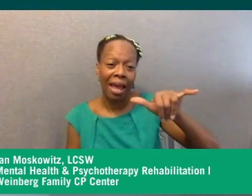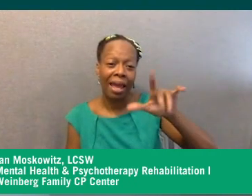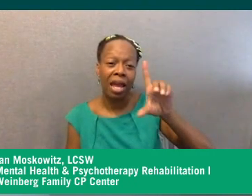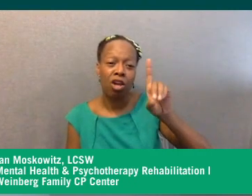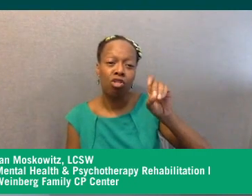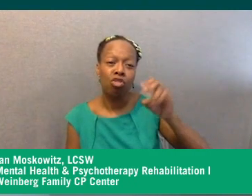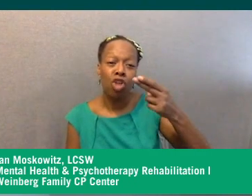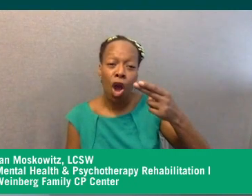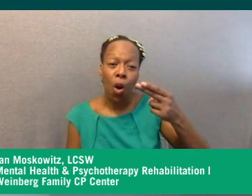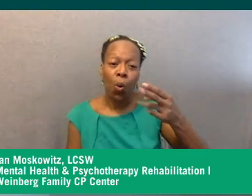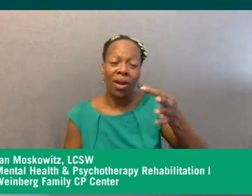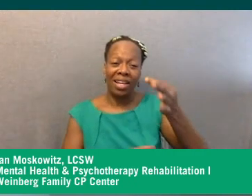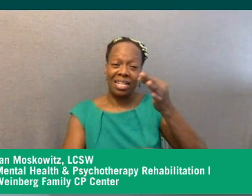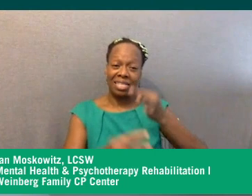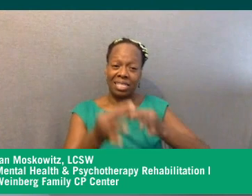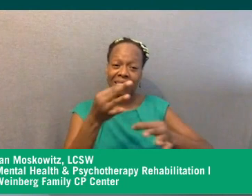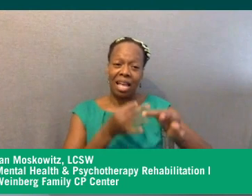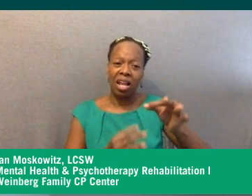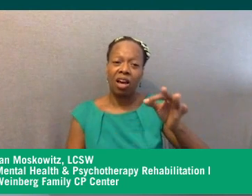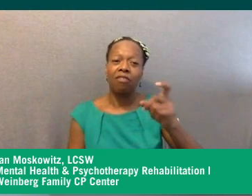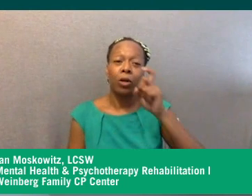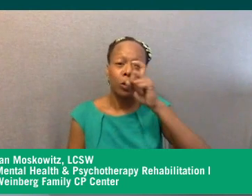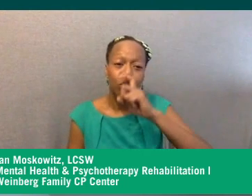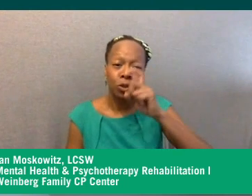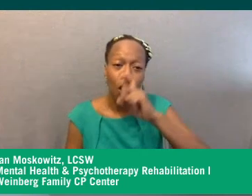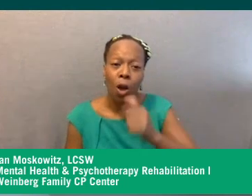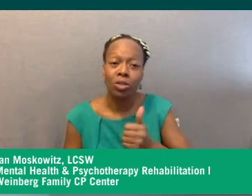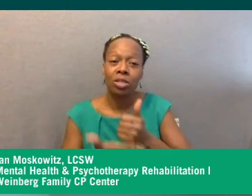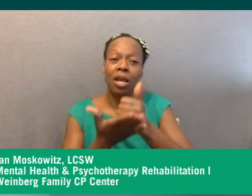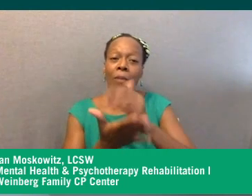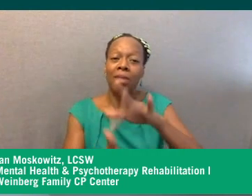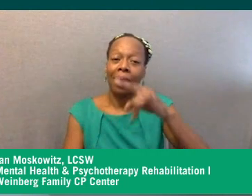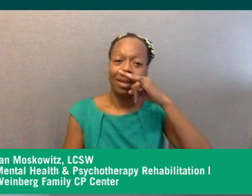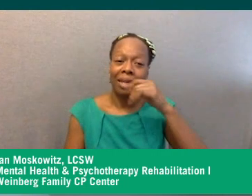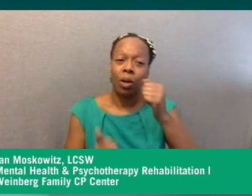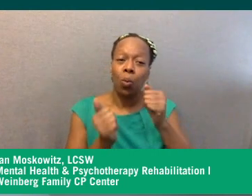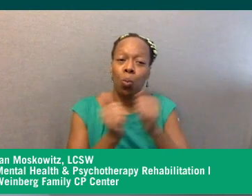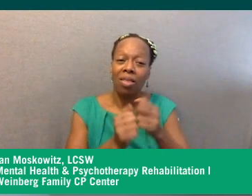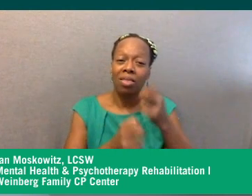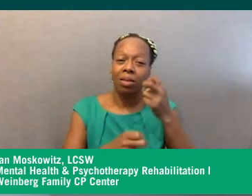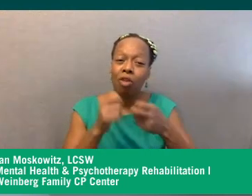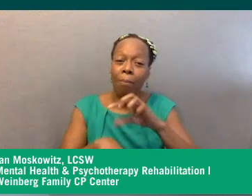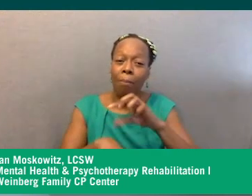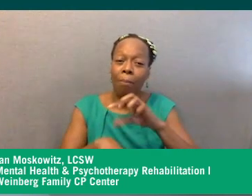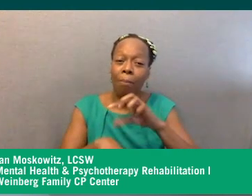and feelings out. And I think for the parents, it's important also, again, this can be super stressful,